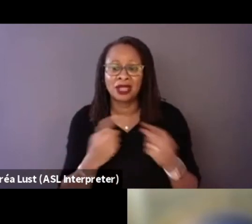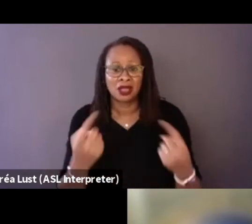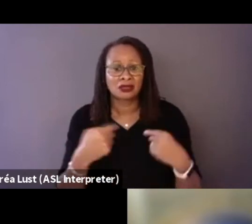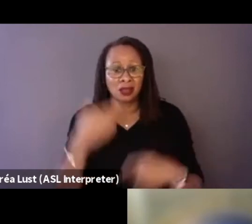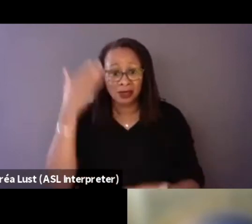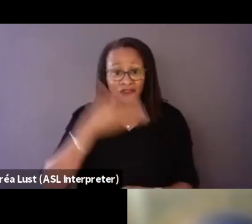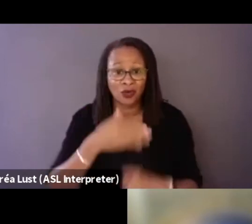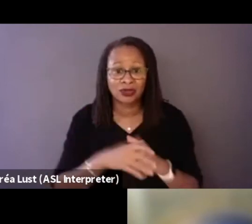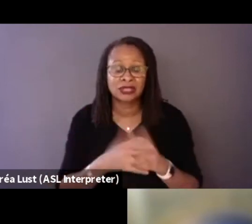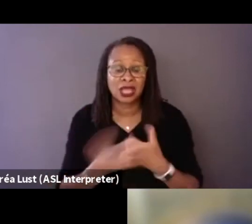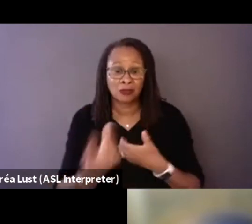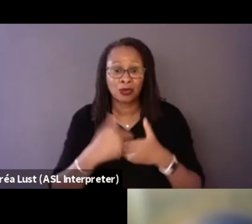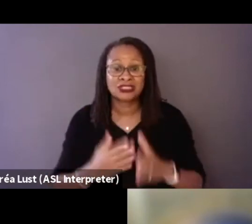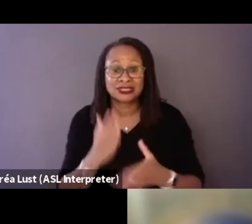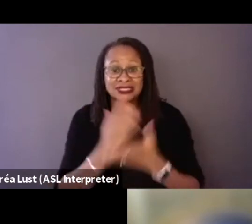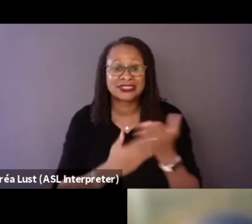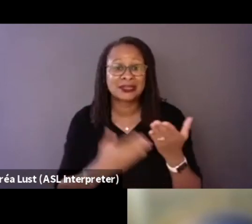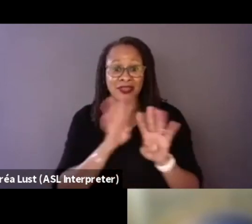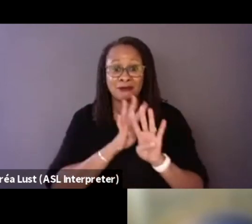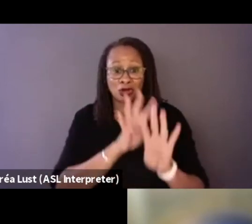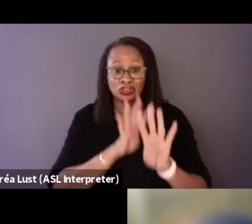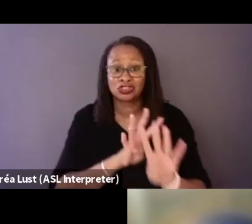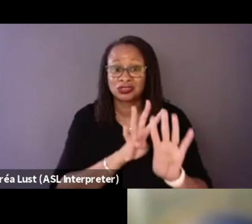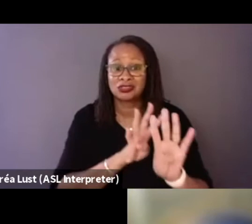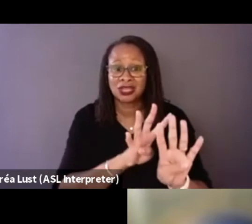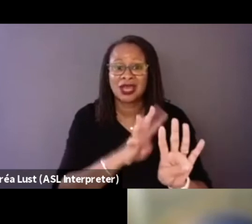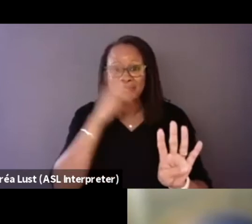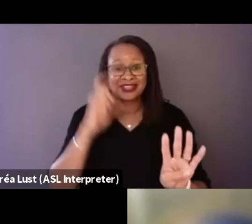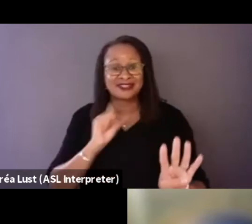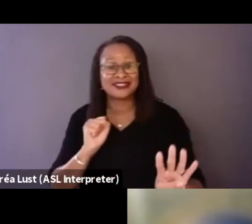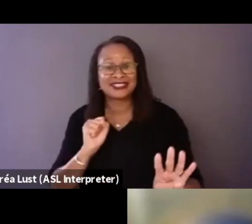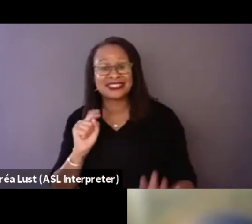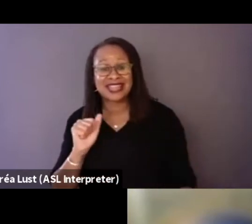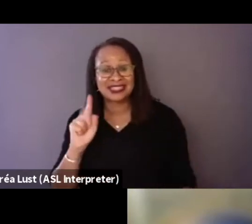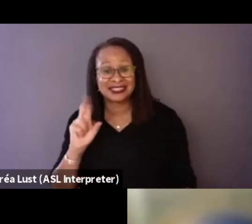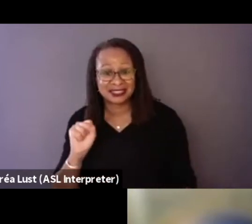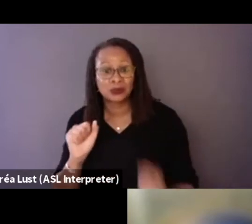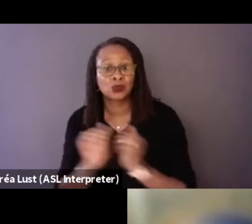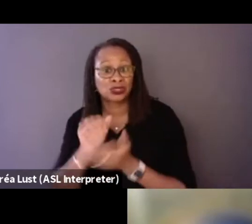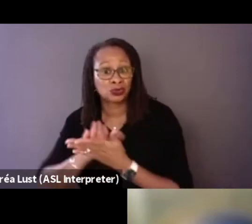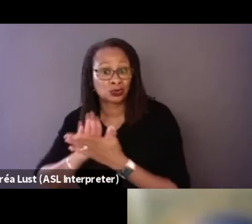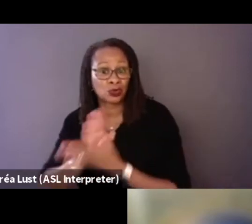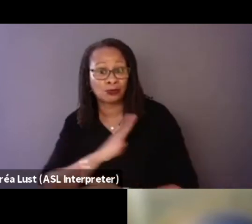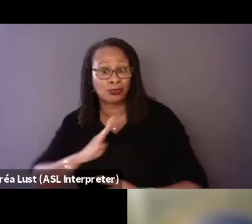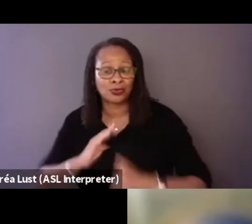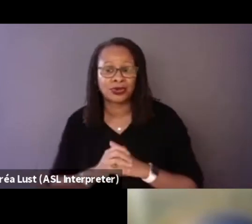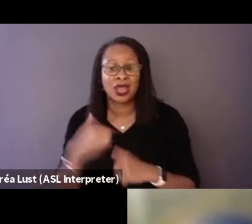just participating in some of the marches, given his status. And so that was something that... We talked to our ourselves internally